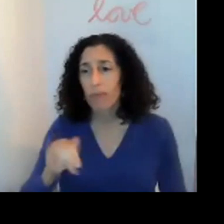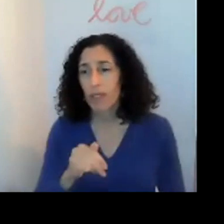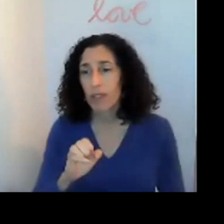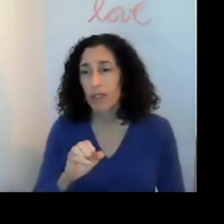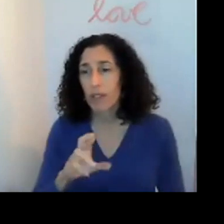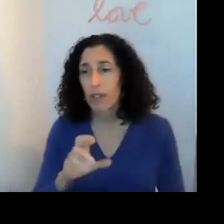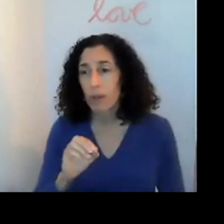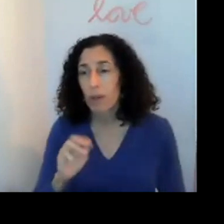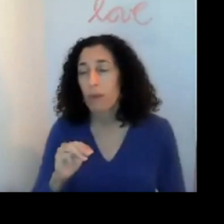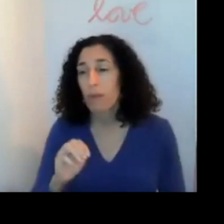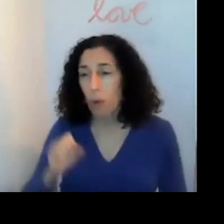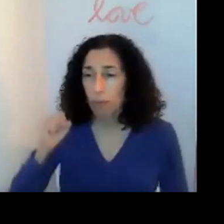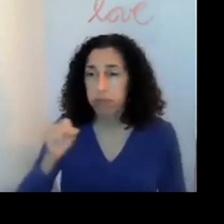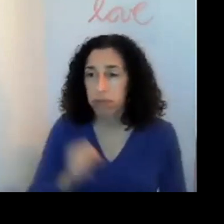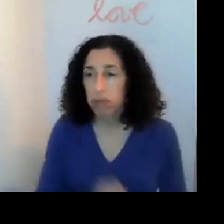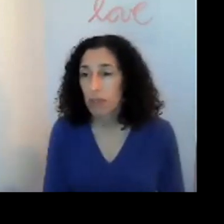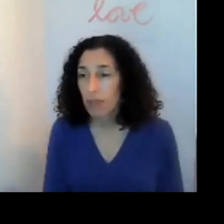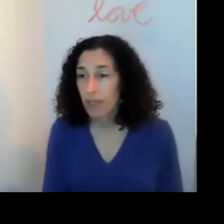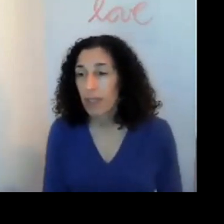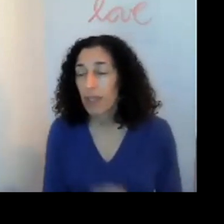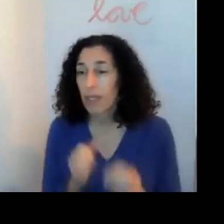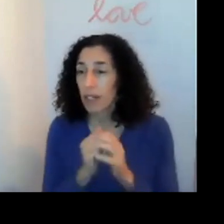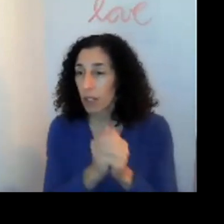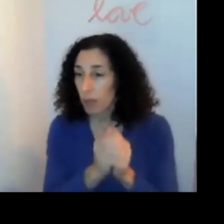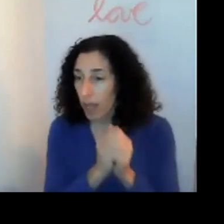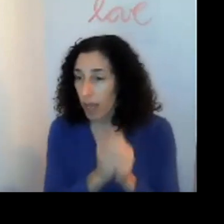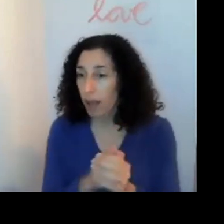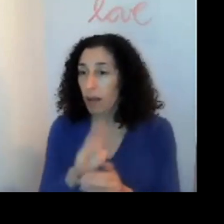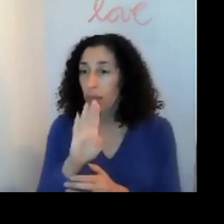JJJJJerome, and congrats Bo and Shannon. All around amazing.